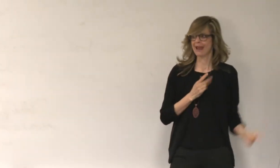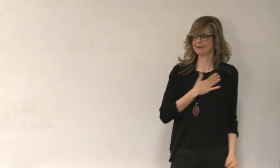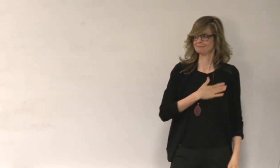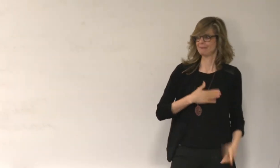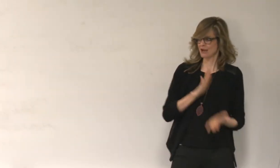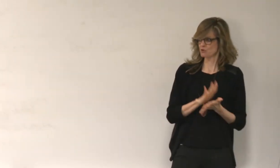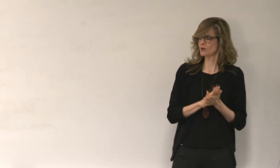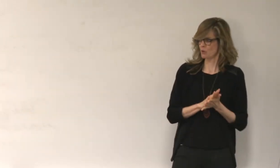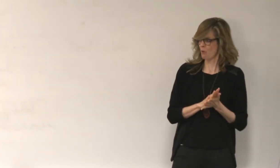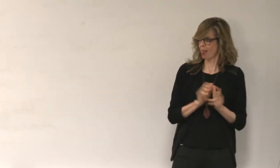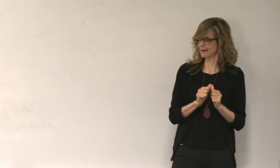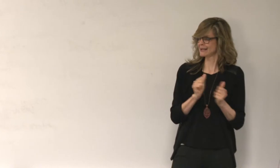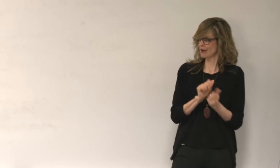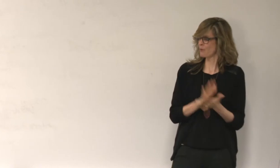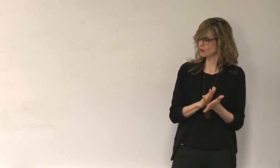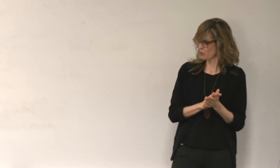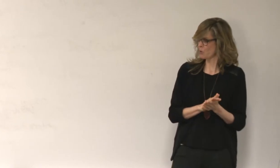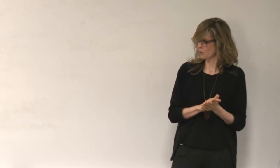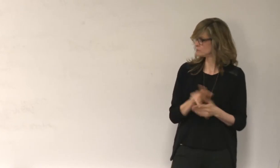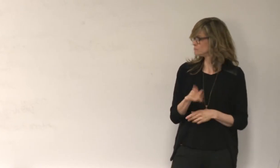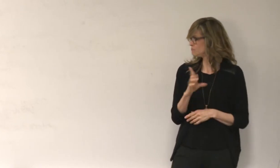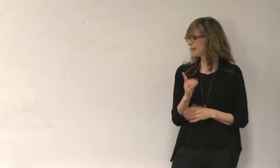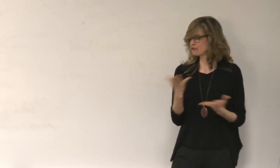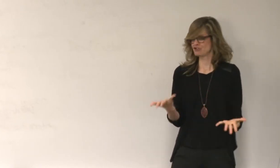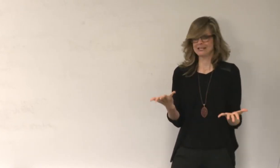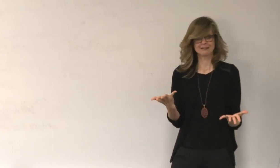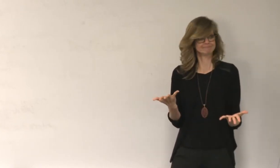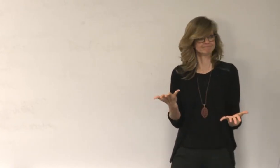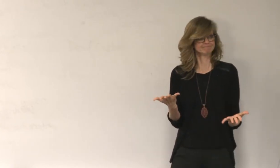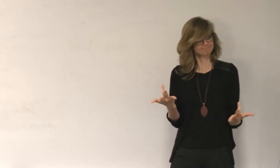AND I ENJOY SCHOOL, SO, WHY NOT PURSUE A PH.D?